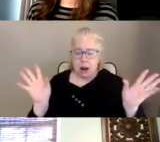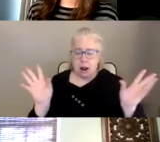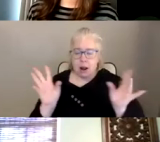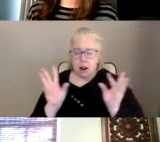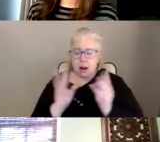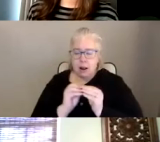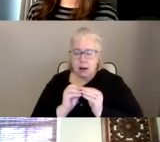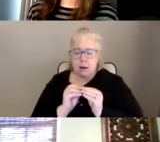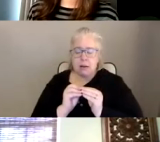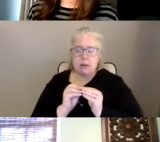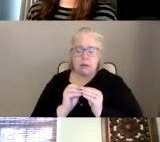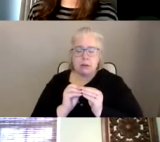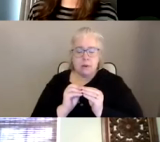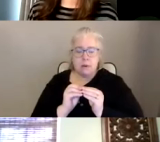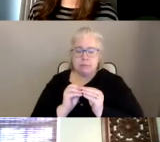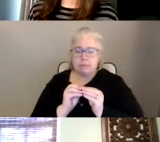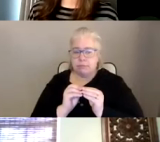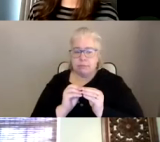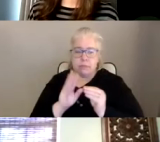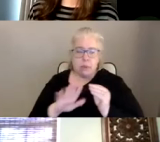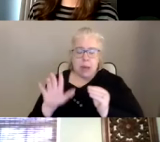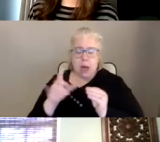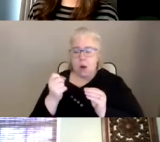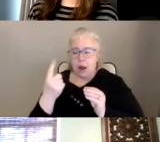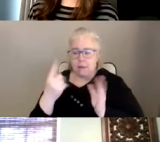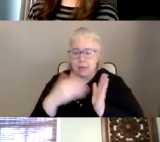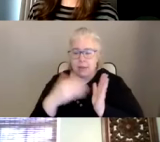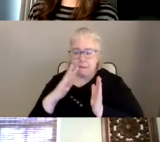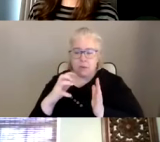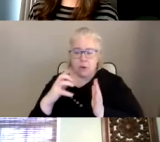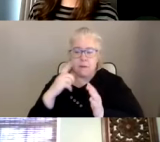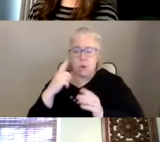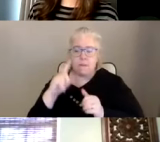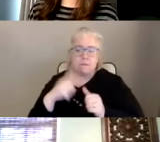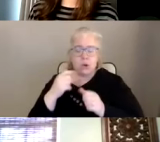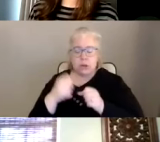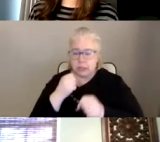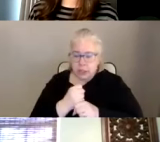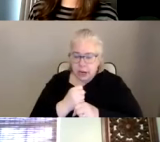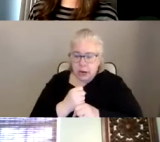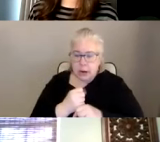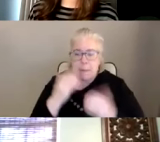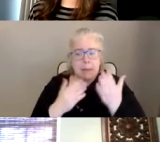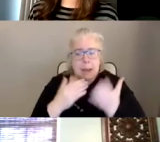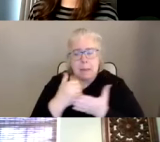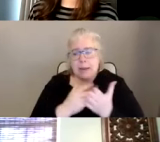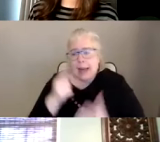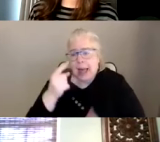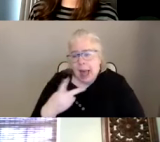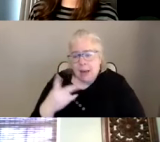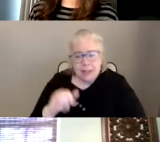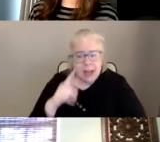might budget, about 11 five for their first year. Maybe they budget half of that for their first year